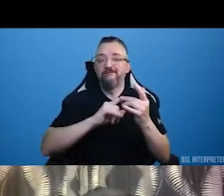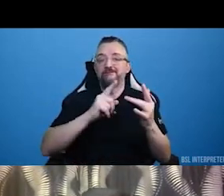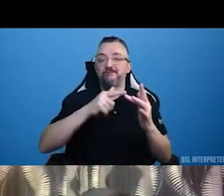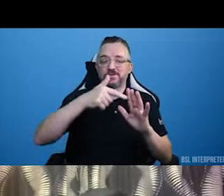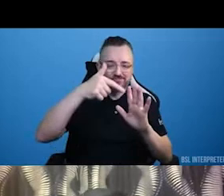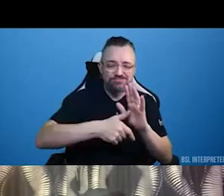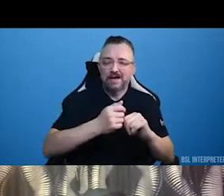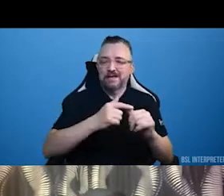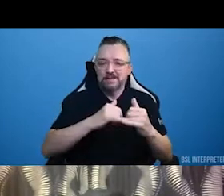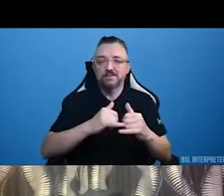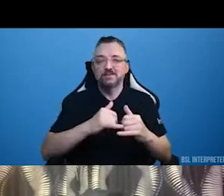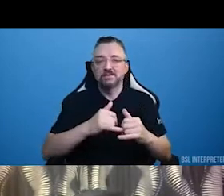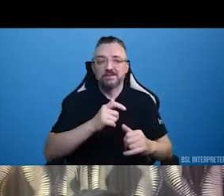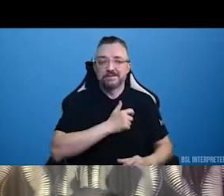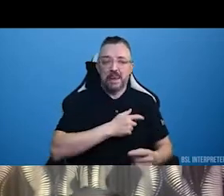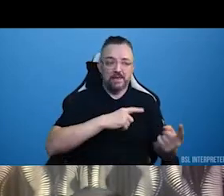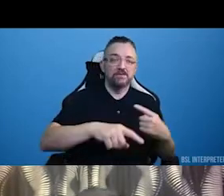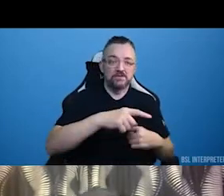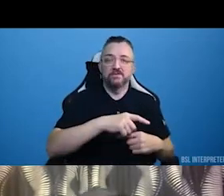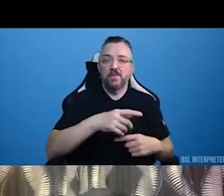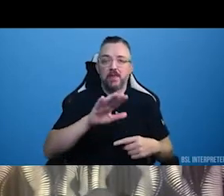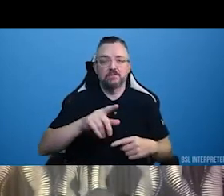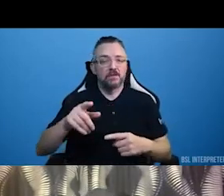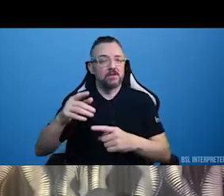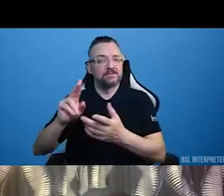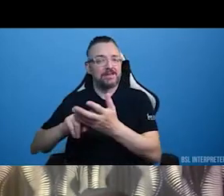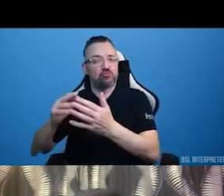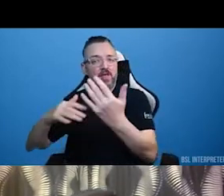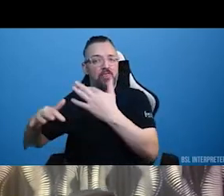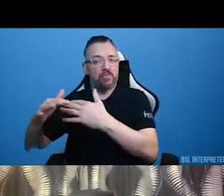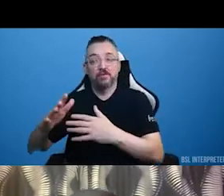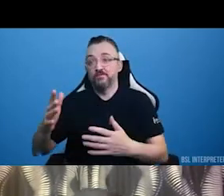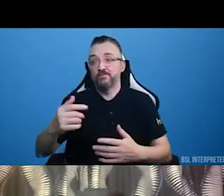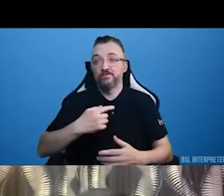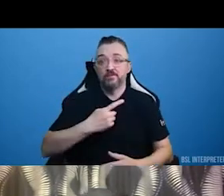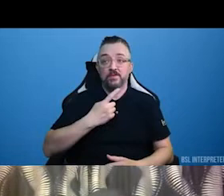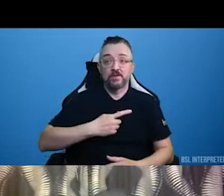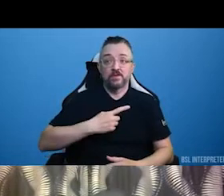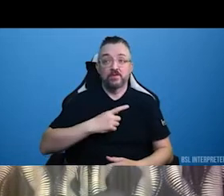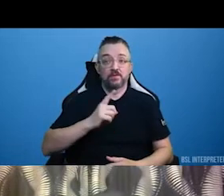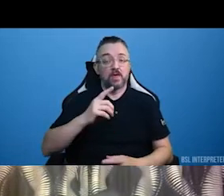so that has to be said loud and clear. But just to introduce myself a little bit more. I am first and foremost a climate justice activist.